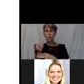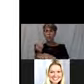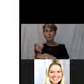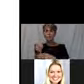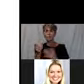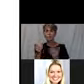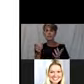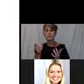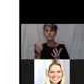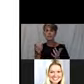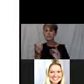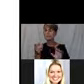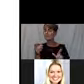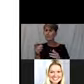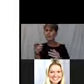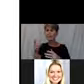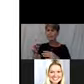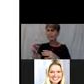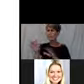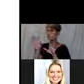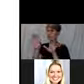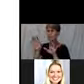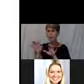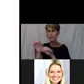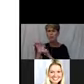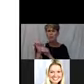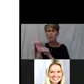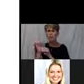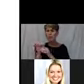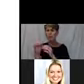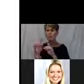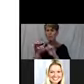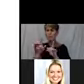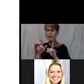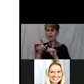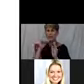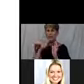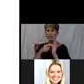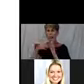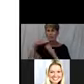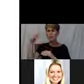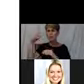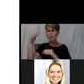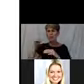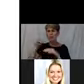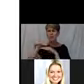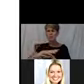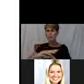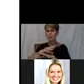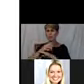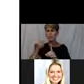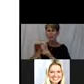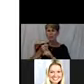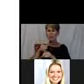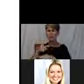you're doing great work. And then outside influences start to get on you whether it be usually they're related to billing